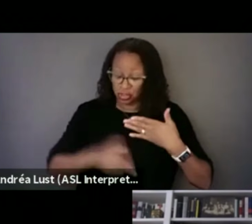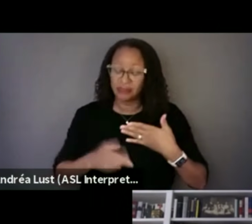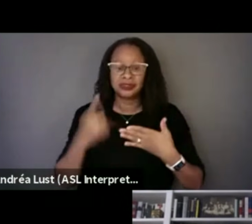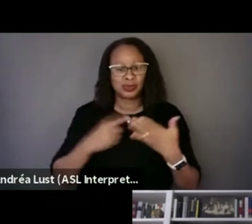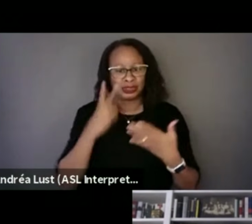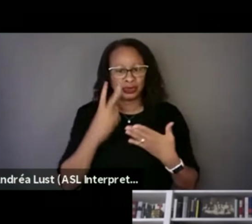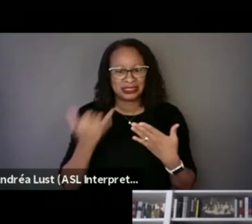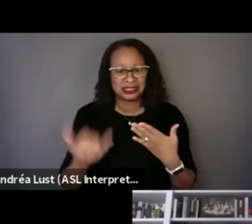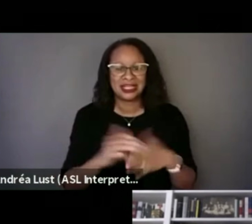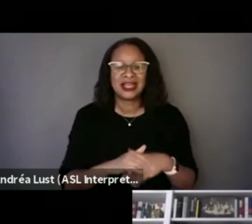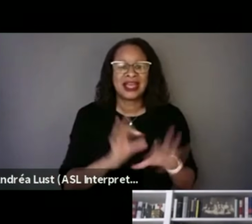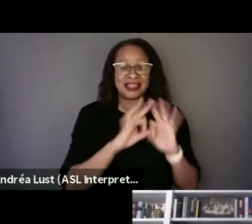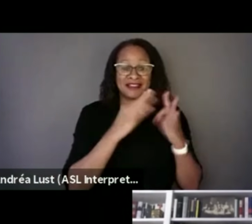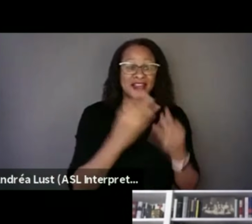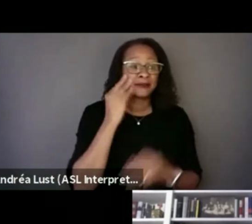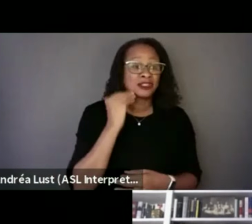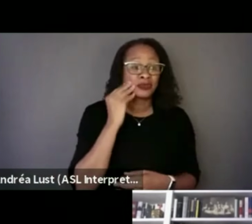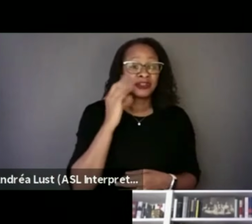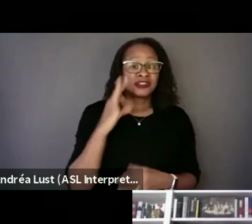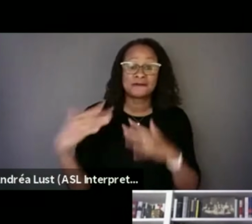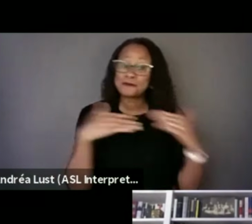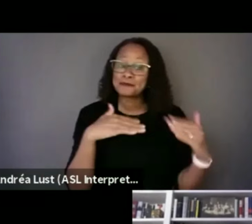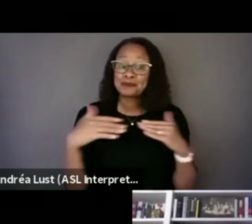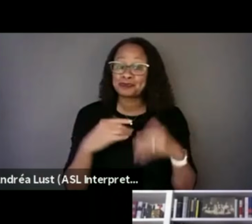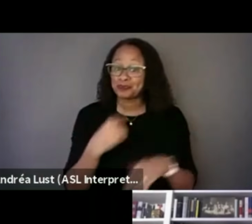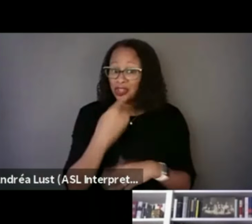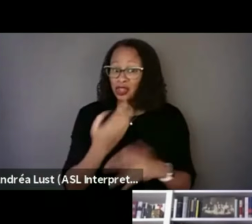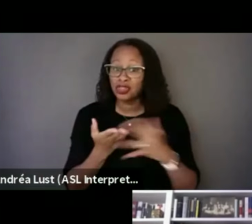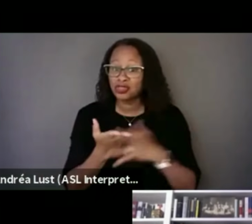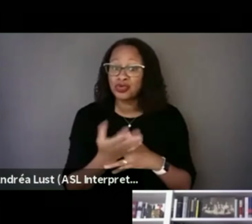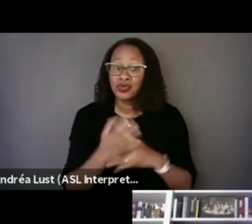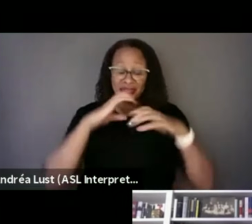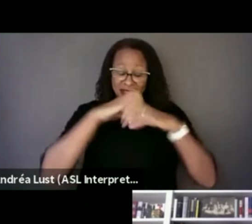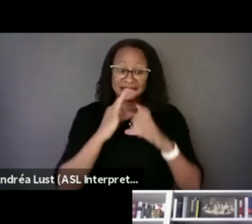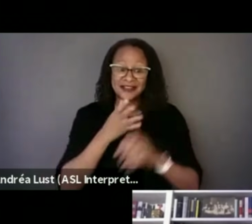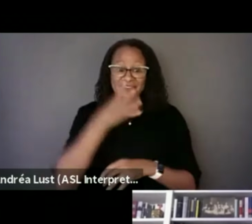the family experience of war told through the lens of parenthood in these five distinct